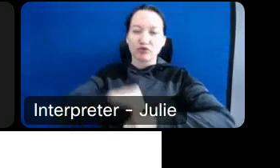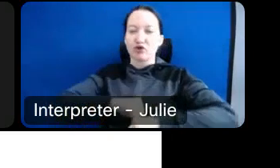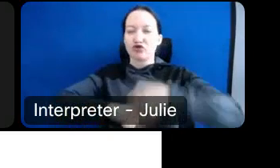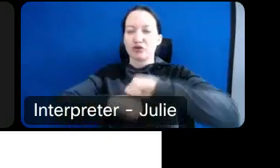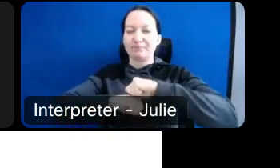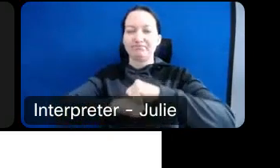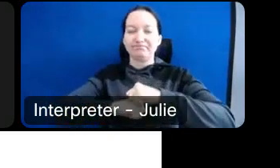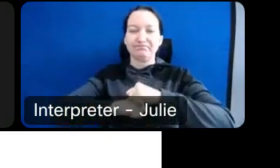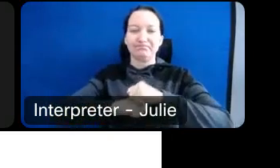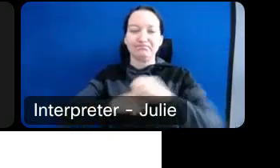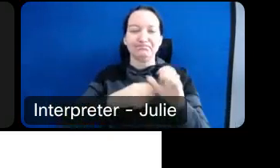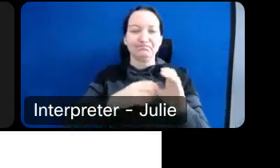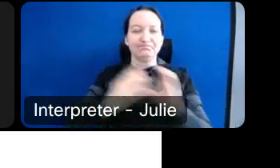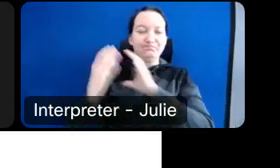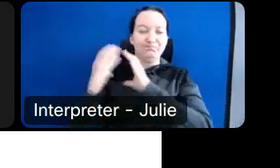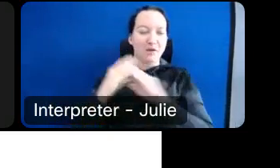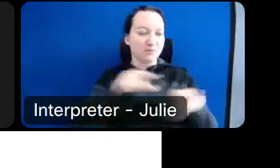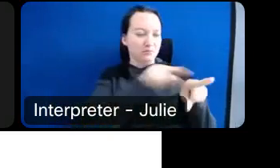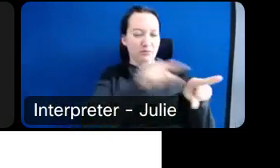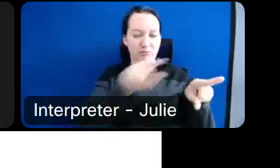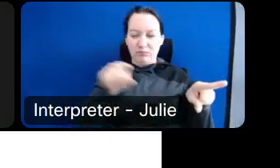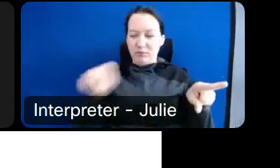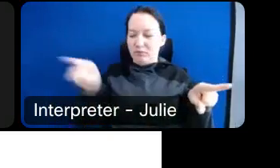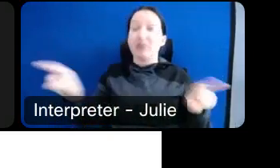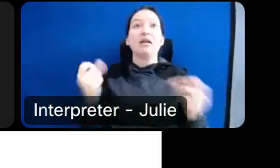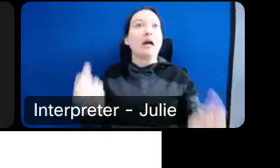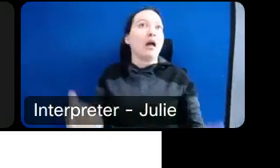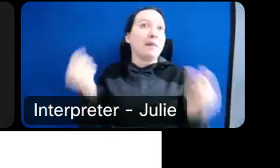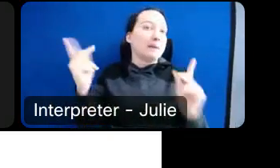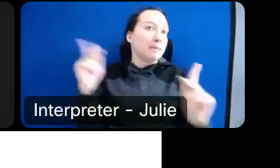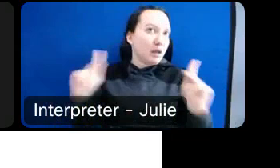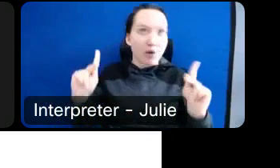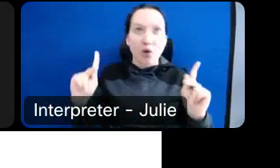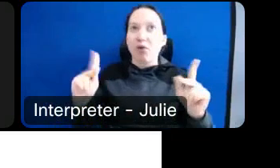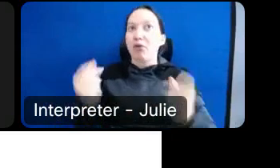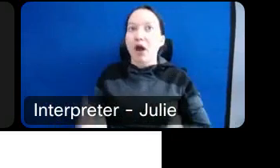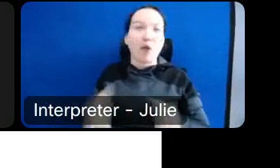Delegated thing of of which which affiliates how many people what number of votes.